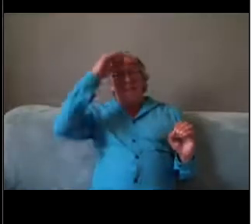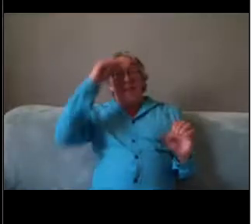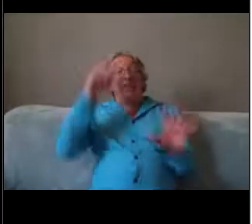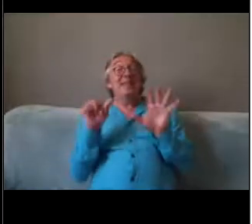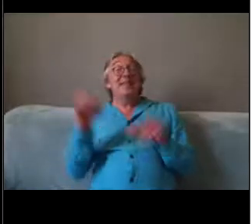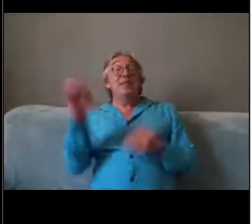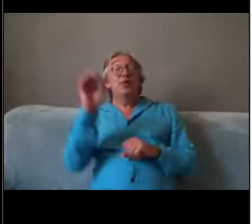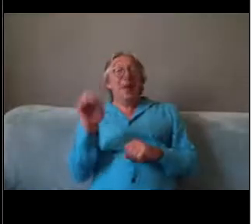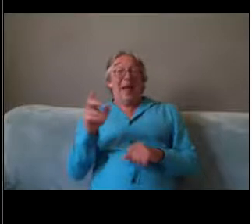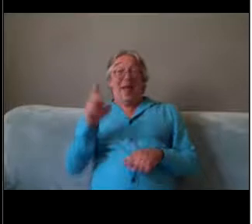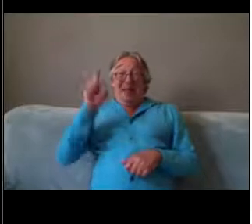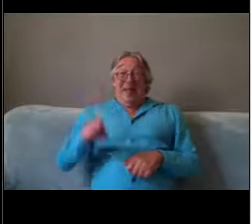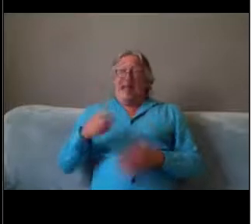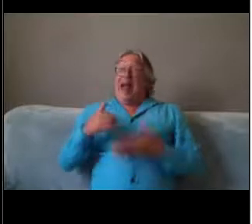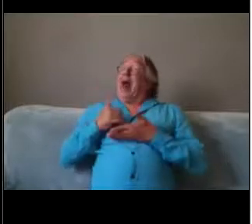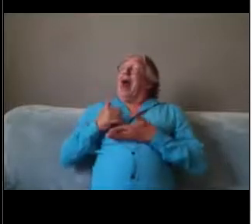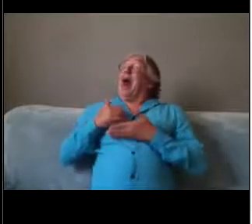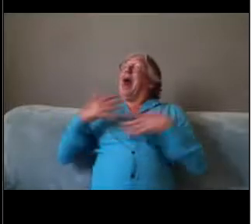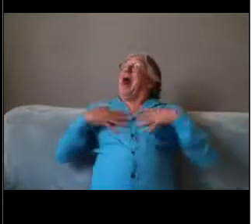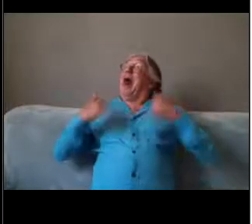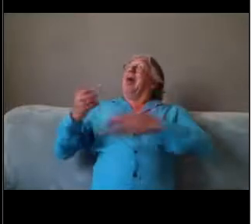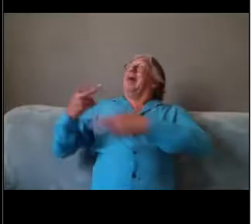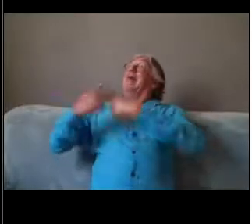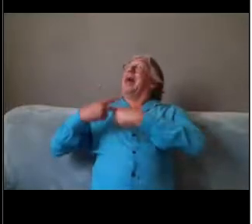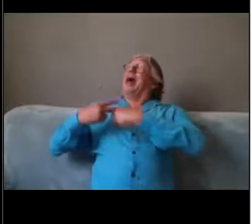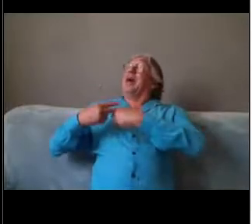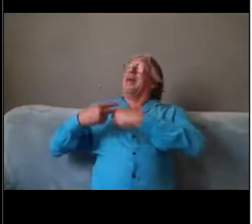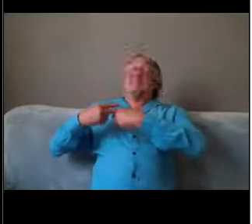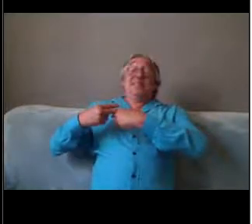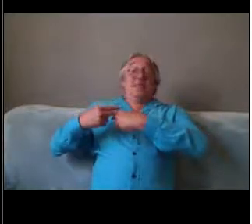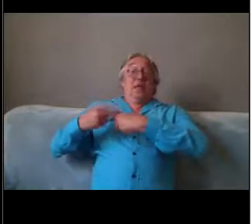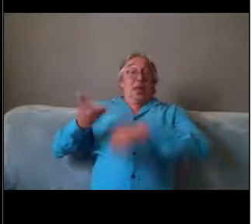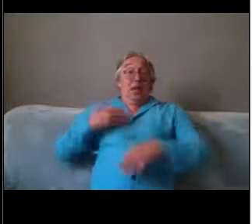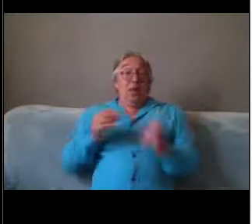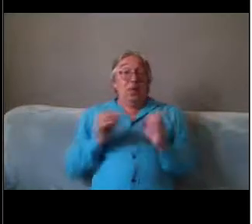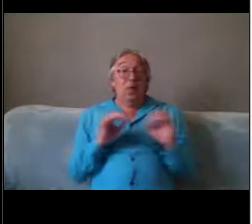If you have a screen reader you'll see which countries are participating.